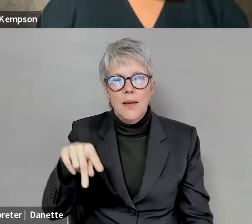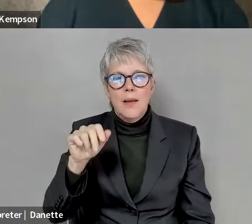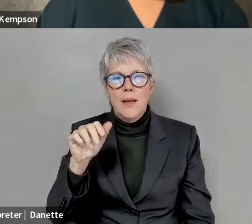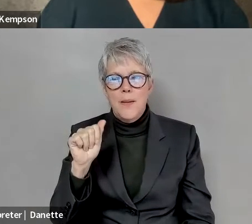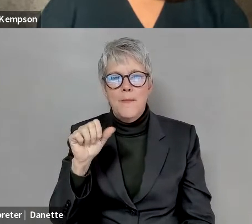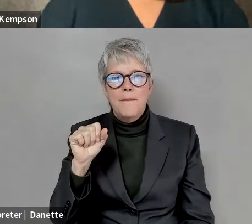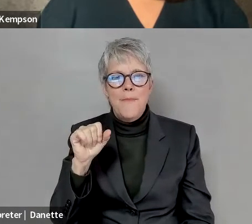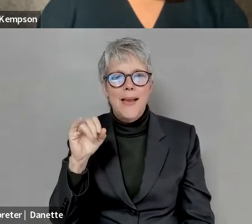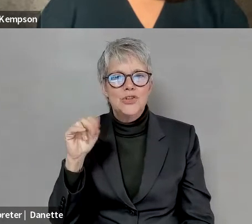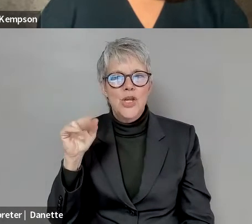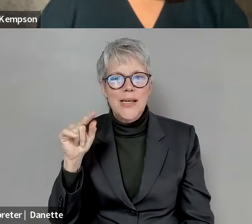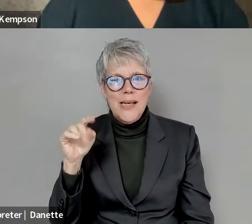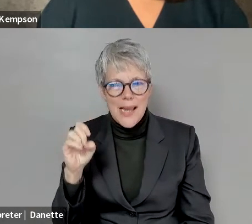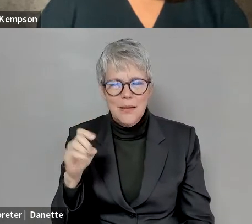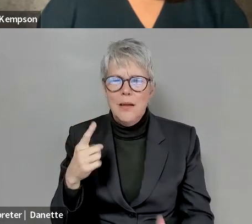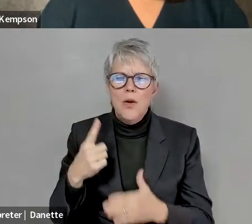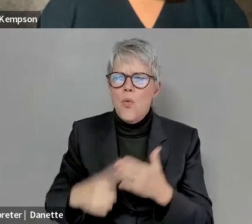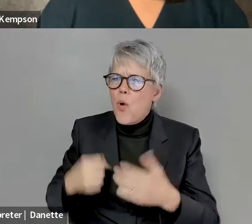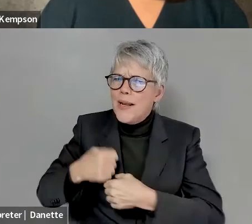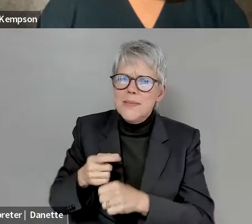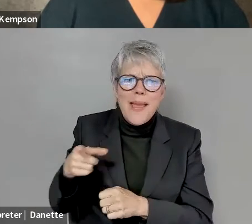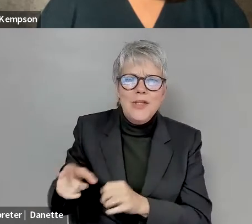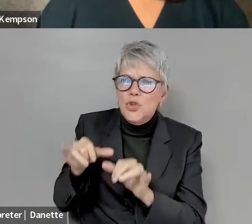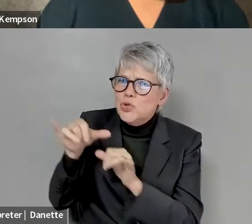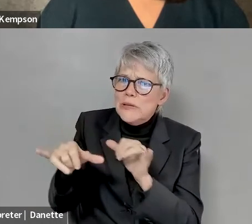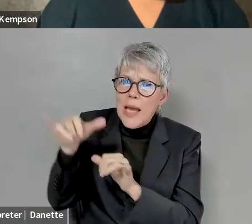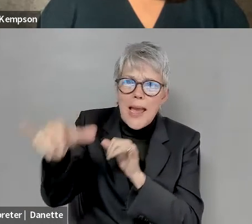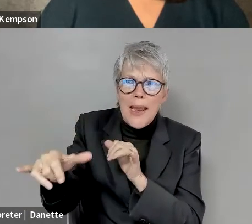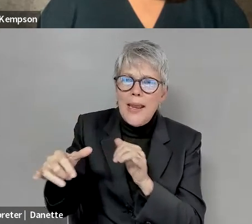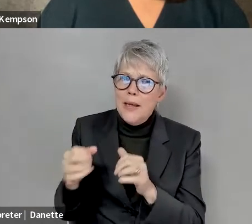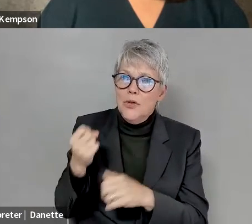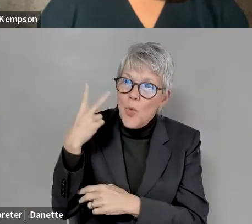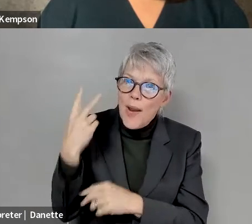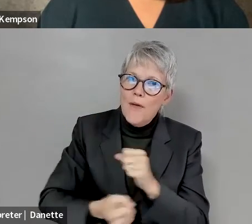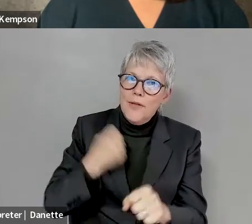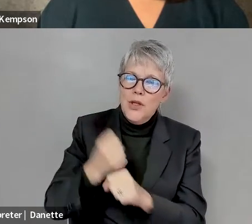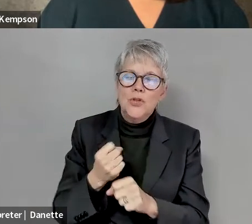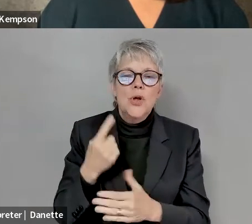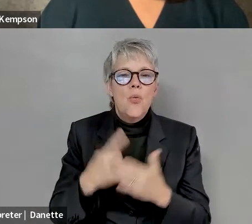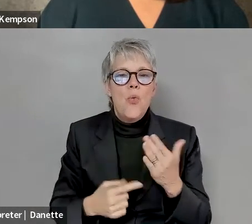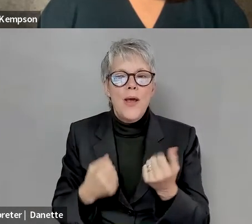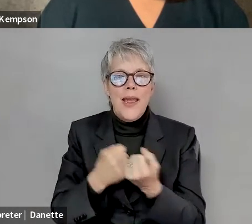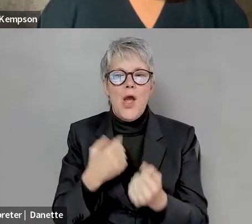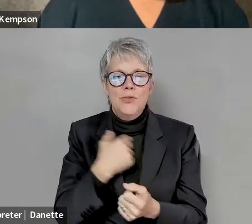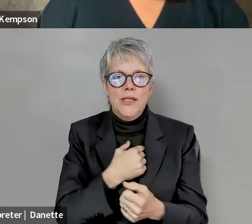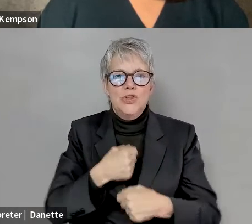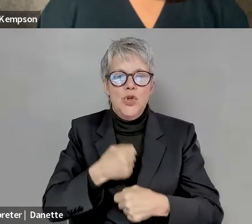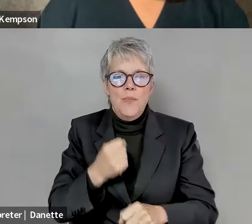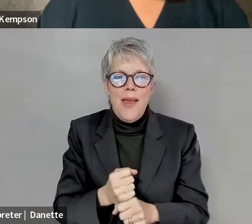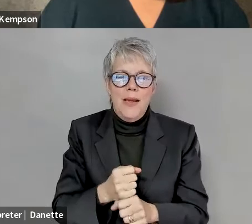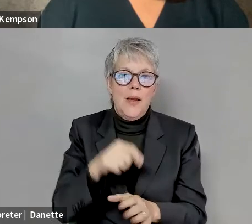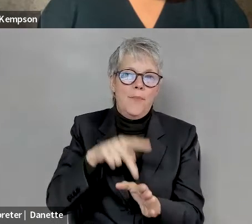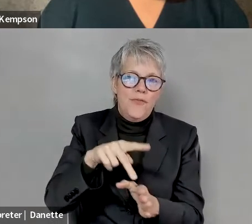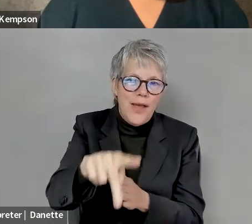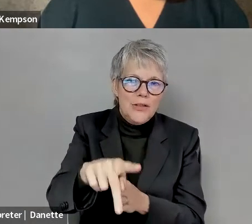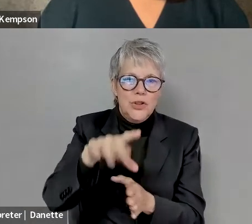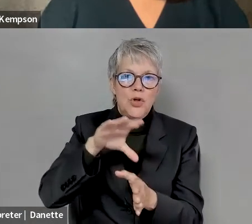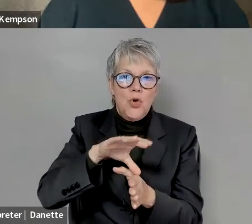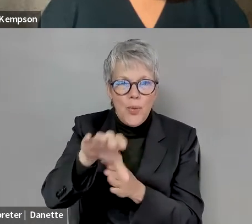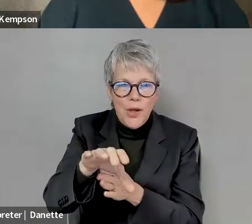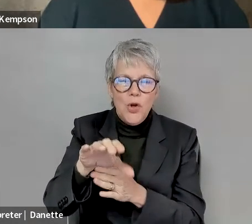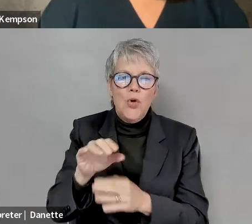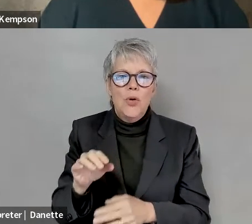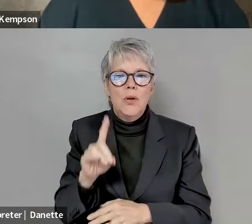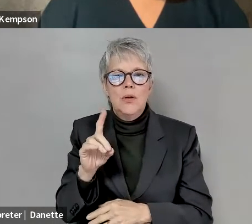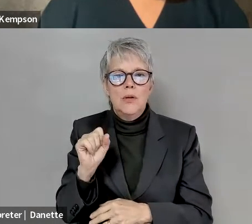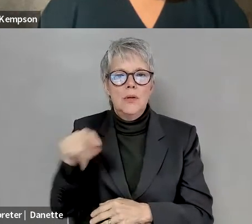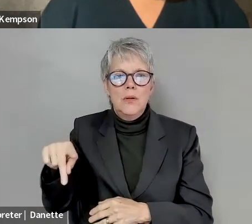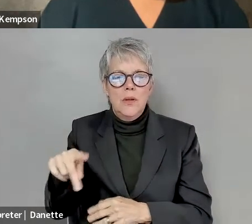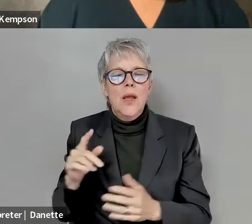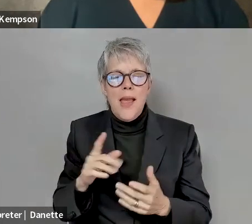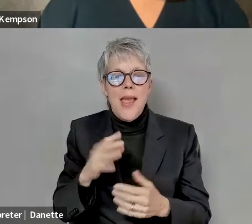Kelly Crosbie: It makes you stay for twelve years. How? What is it that would help us support people to make a profession in a career and stay in this work for long stretches of fun with you.